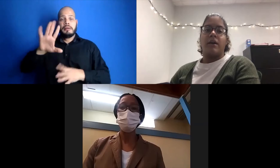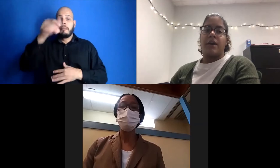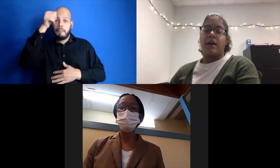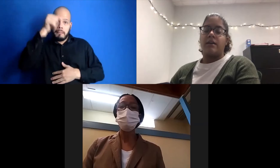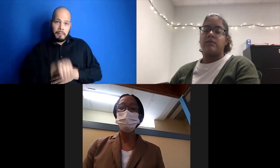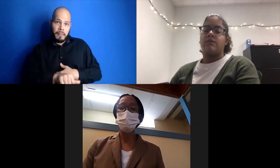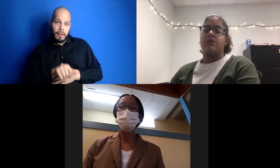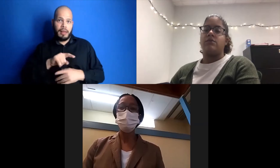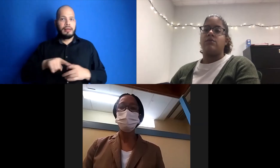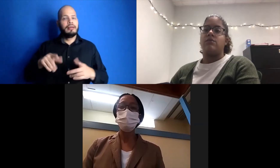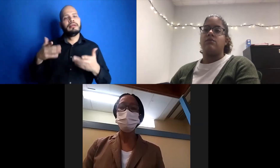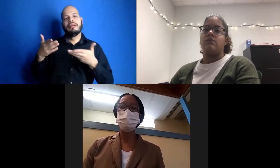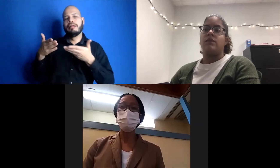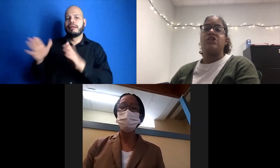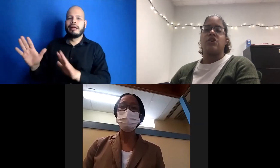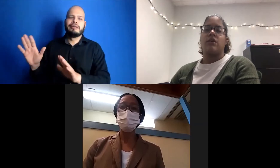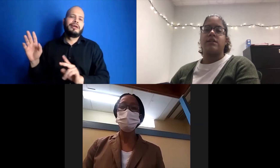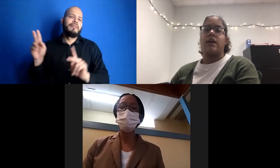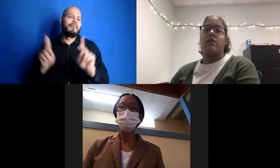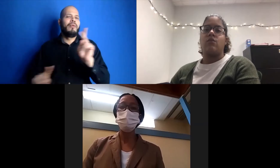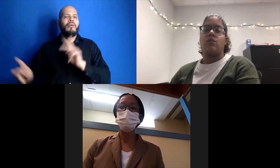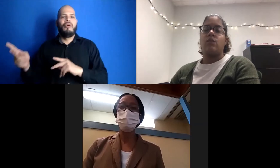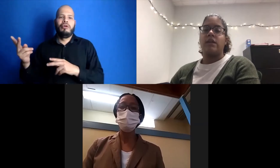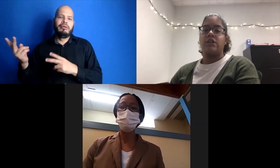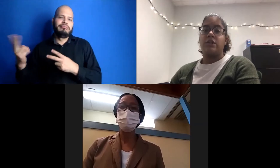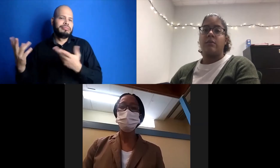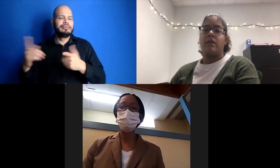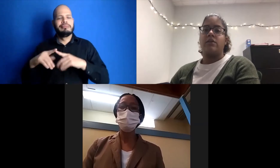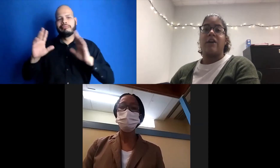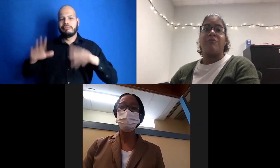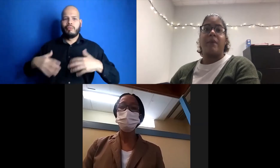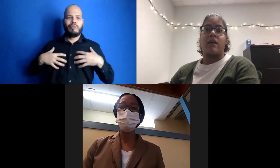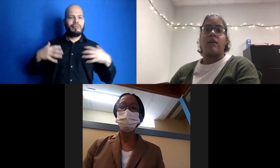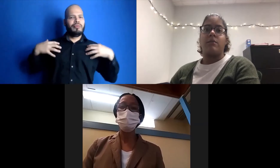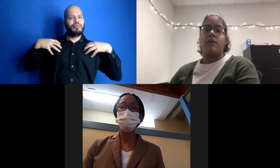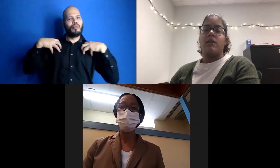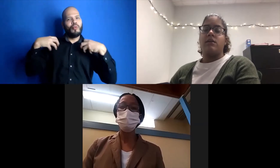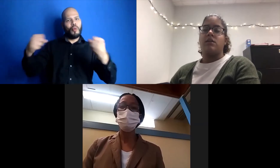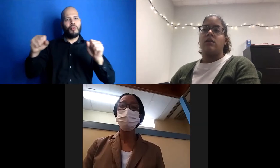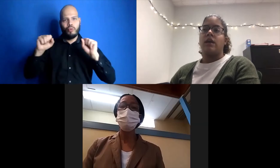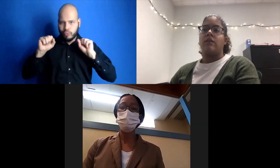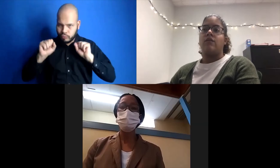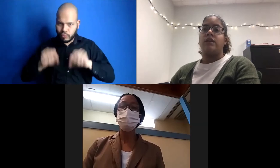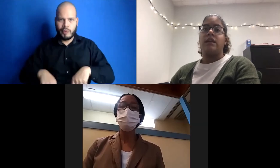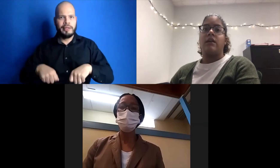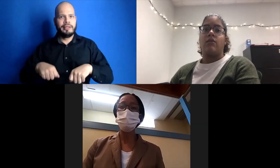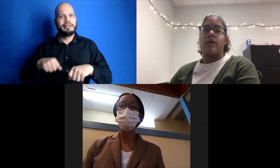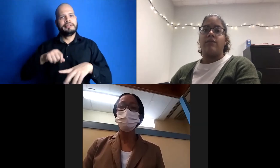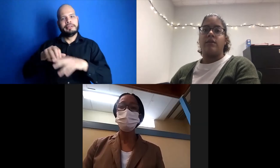guys to reassure us that we can do it but also have backup so like if we needed a reference or